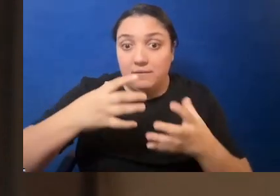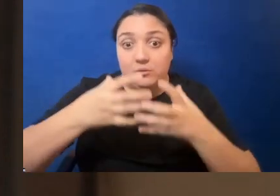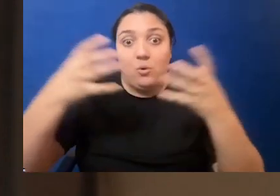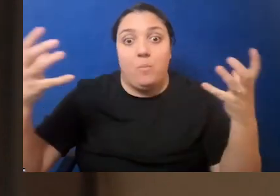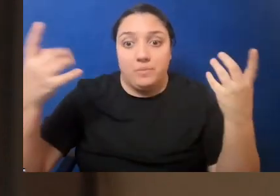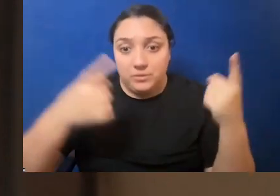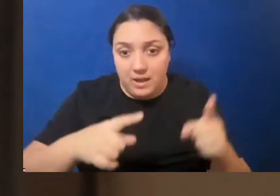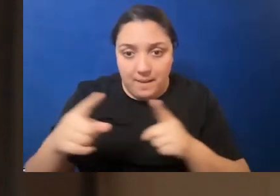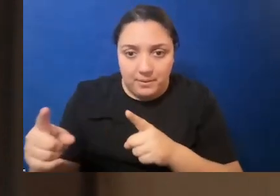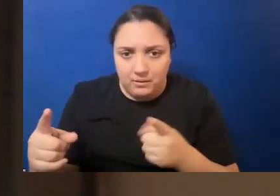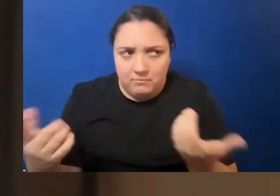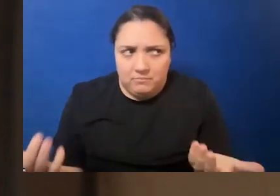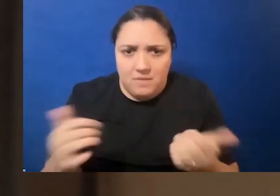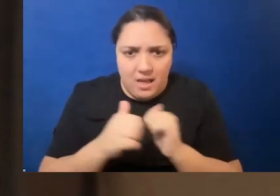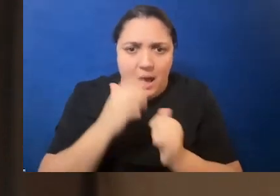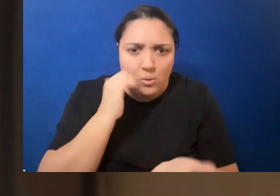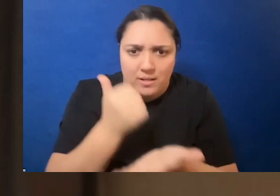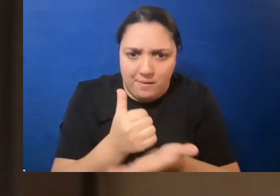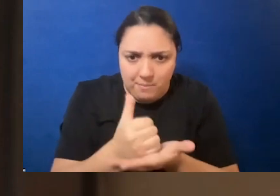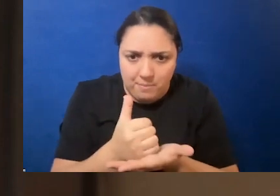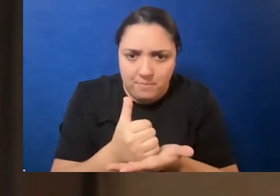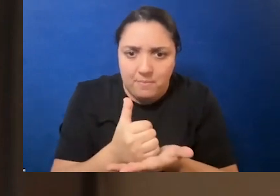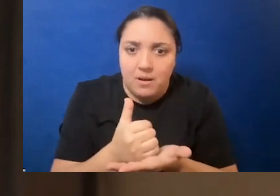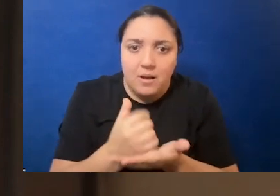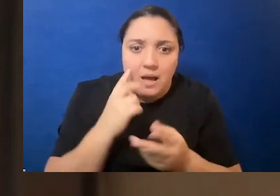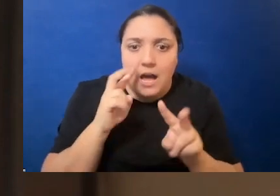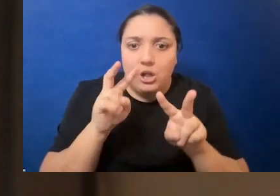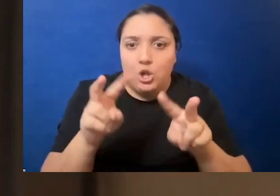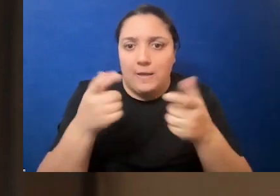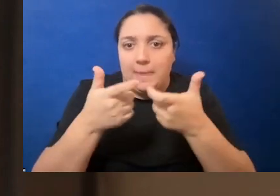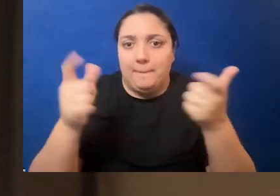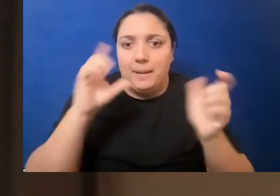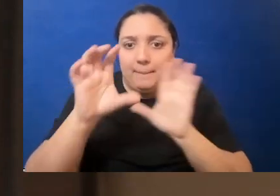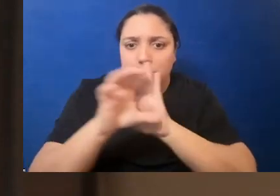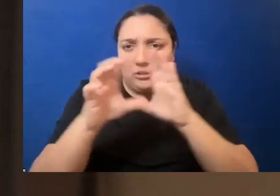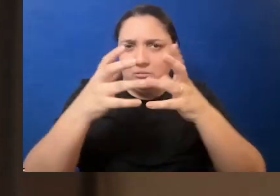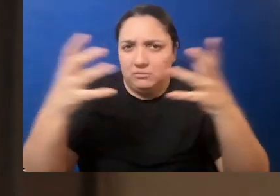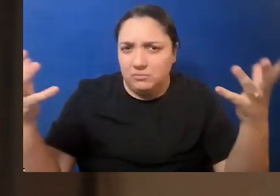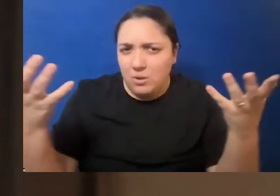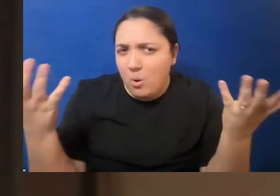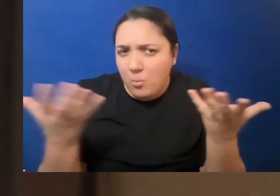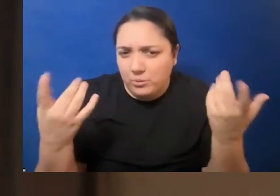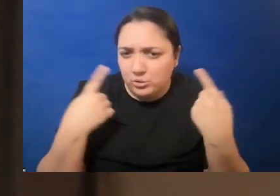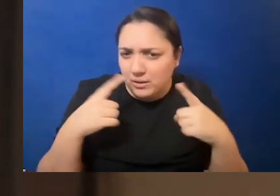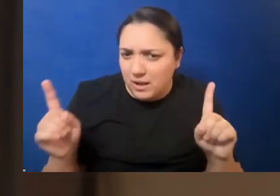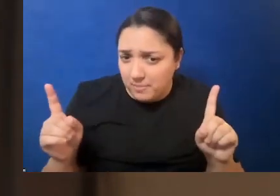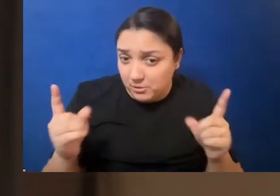HOW IS THAT GOING TO HELP. I LOOK AT THE BIG PICTURE AND WHAT WERE YOU TRYING TO